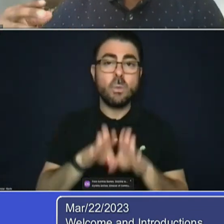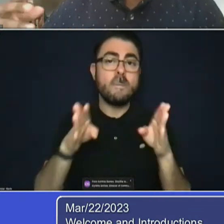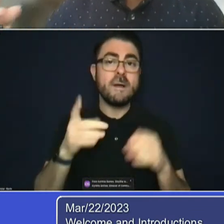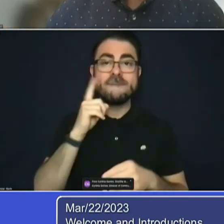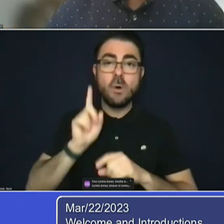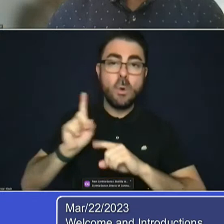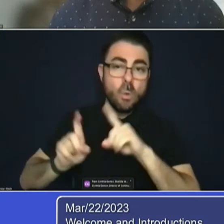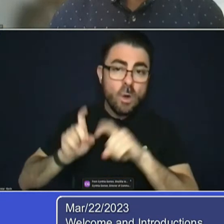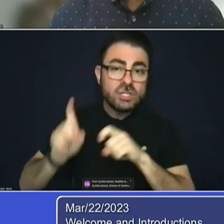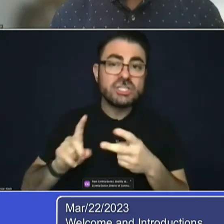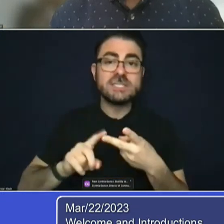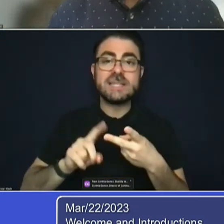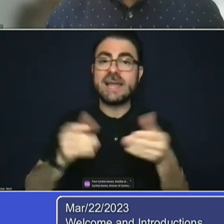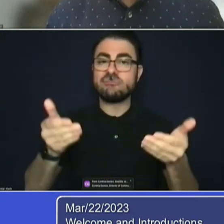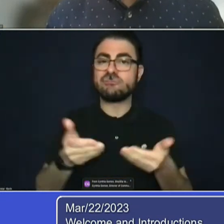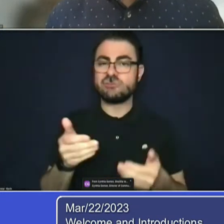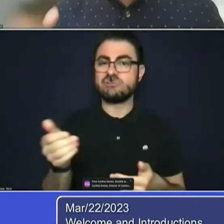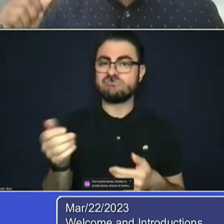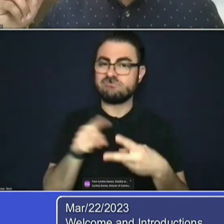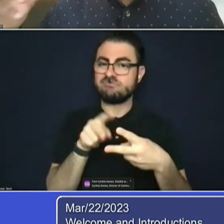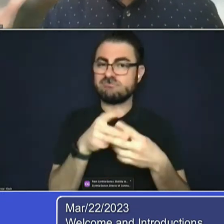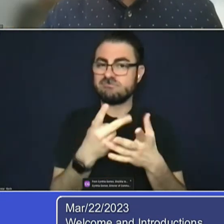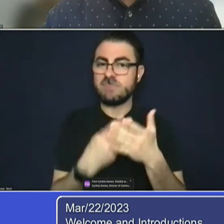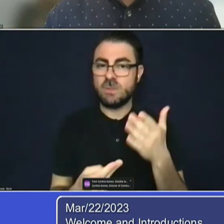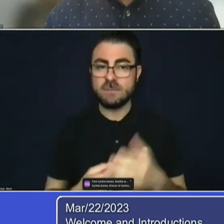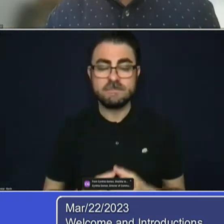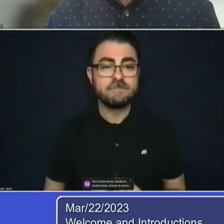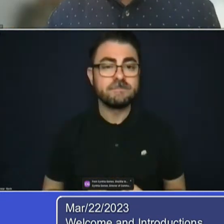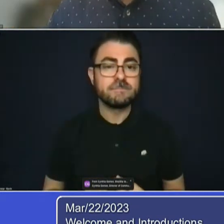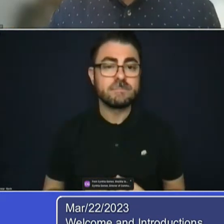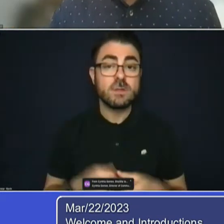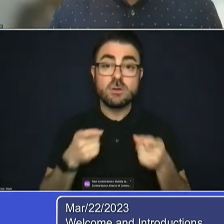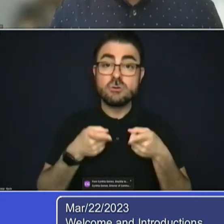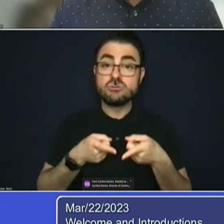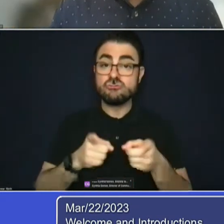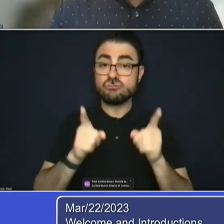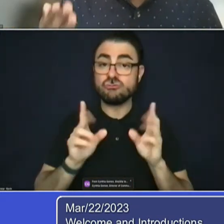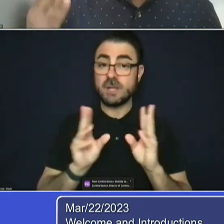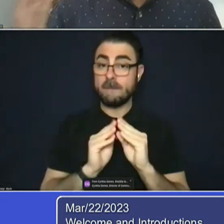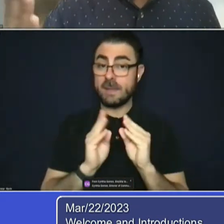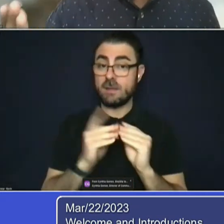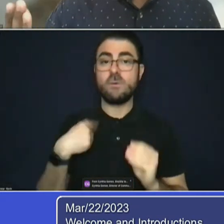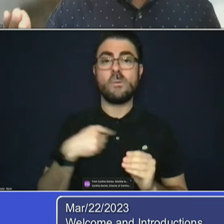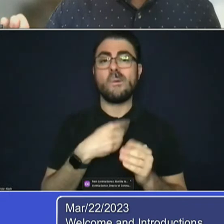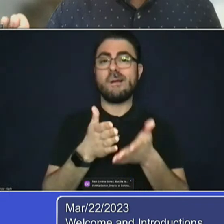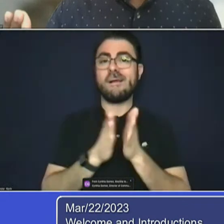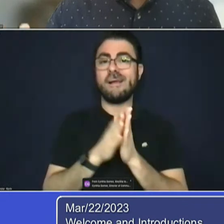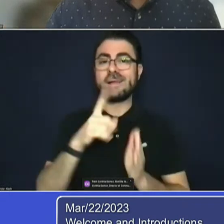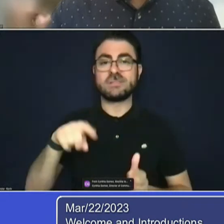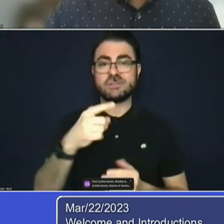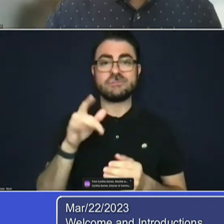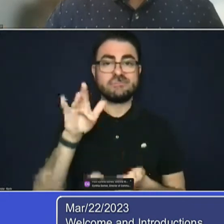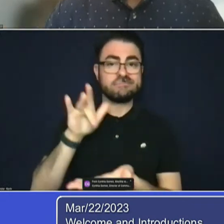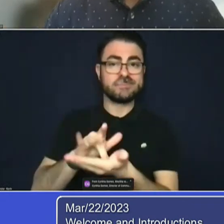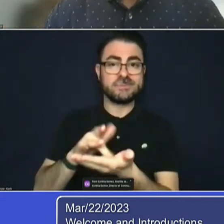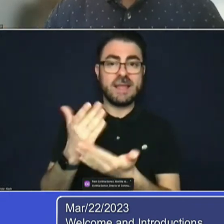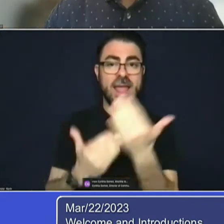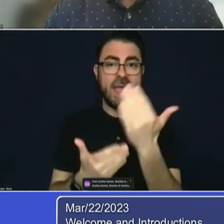TONIGHT THE CHOT BOX IS GOING TO BE OPEN FOR INTRODUCTIONS AND QUESTIONS COMING UP THROUGHOUT THE MEETING.